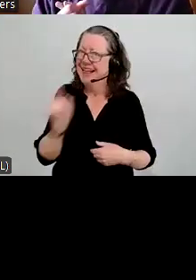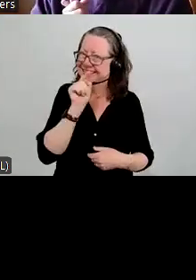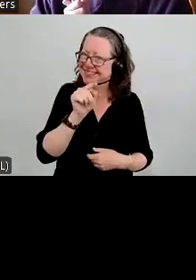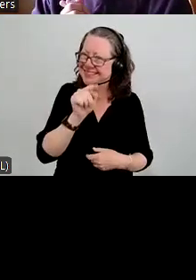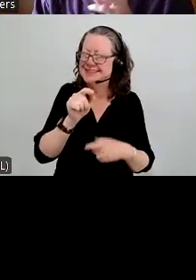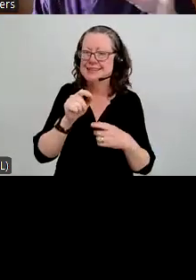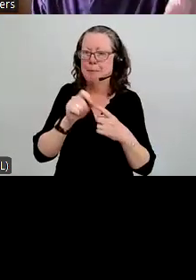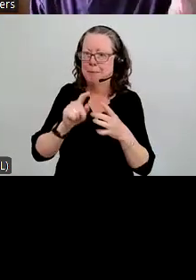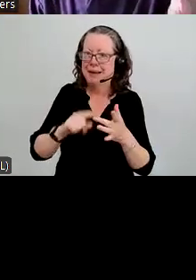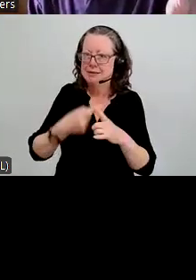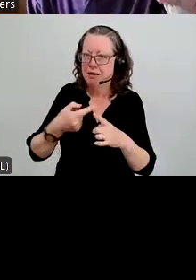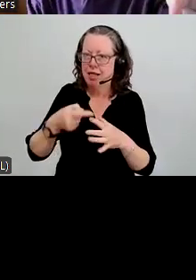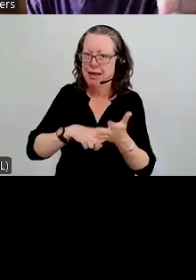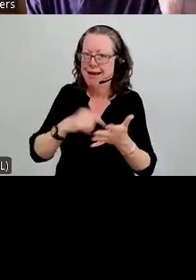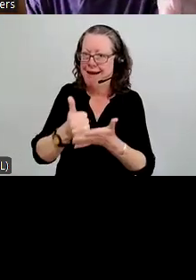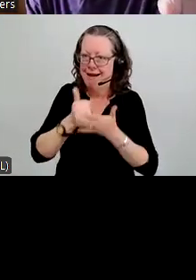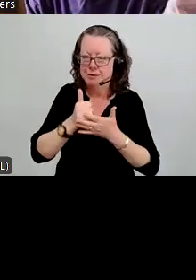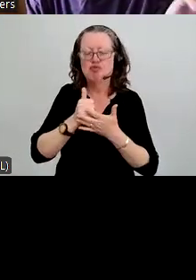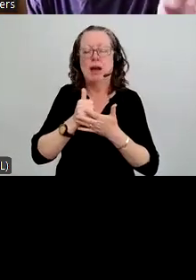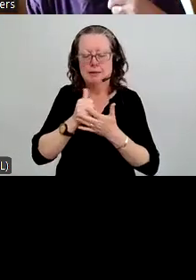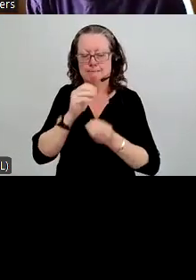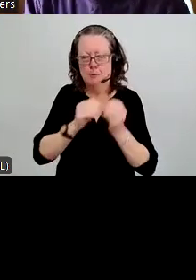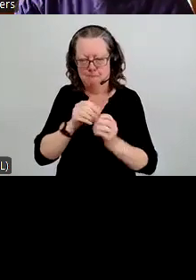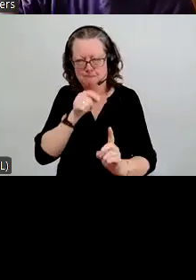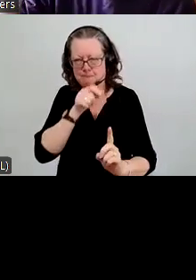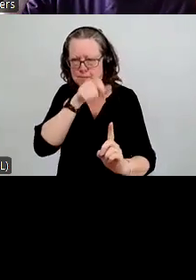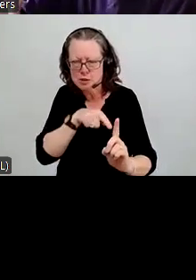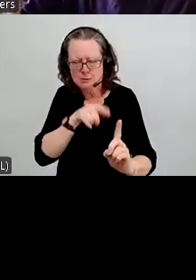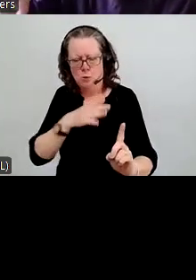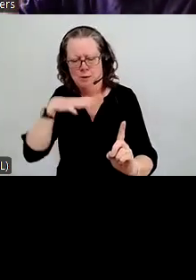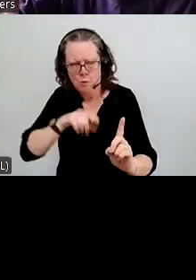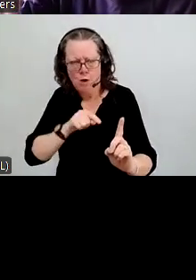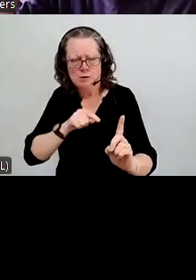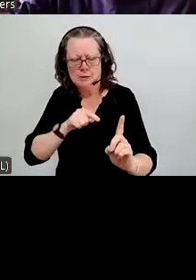We can say, "These people have visited this specific page. I'm going to serve them this specific ad